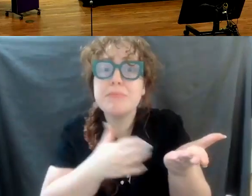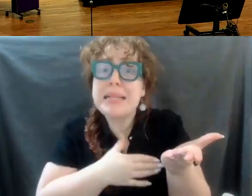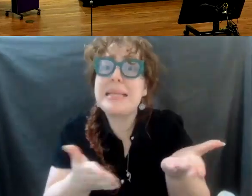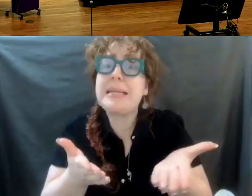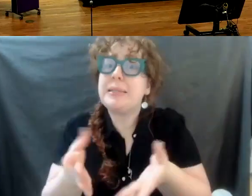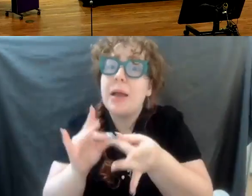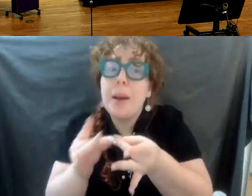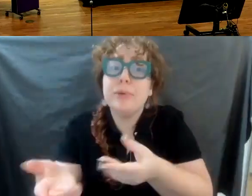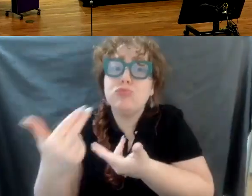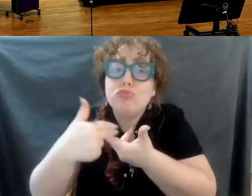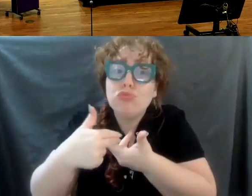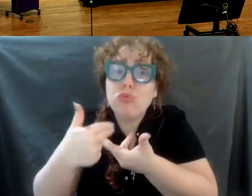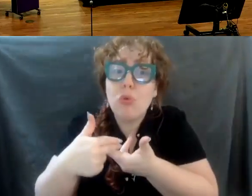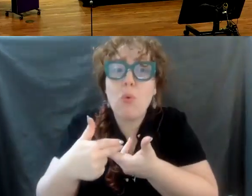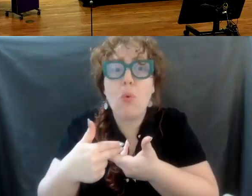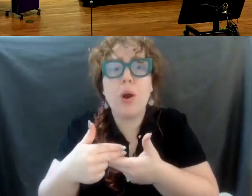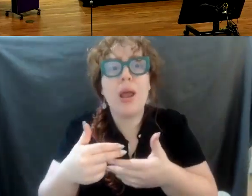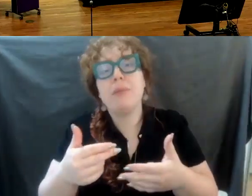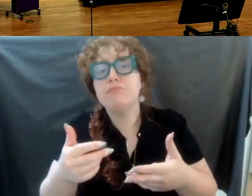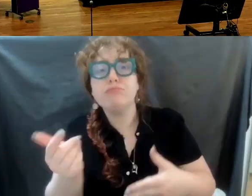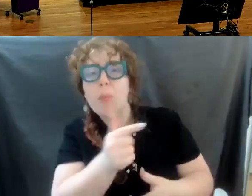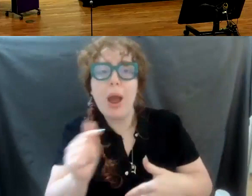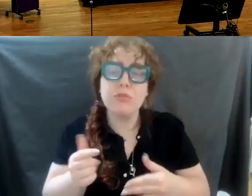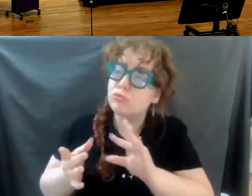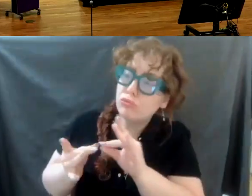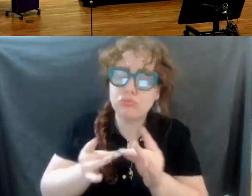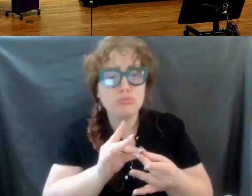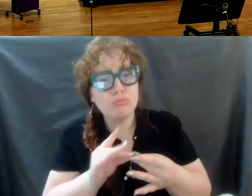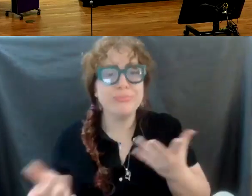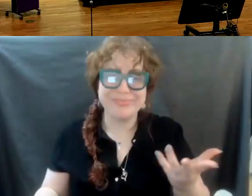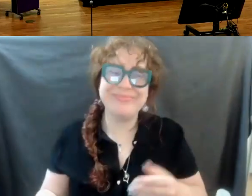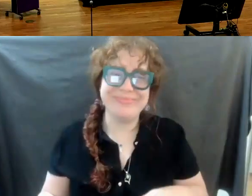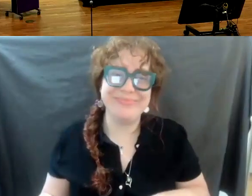with each other as we go along. So the first question is,